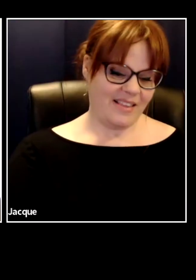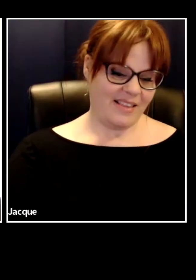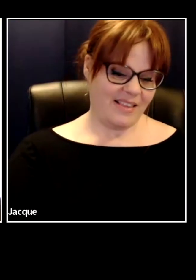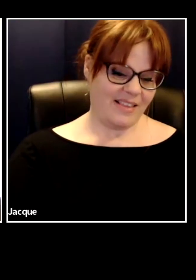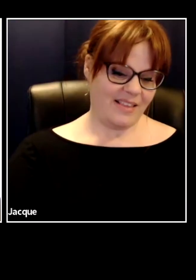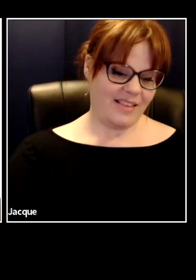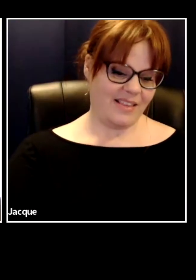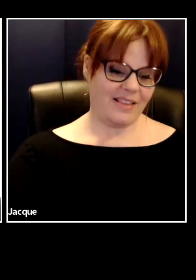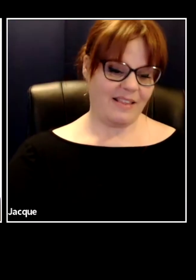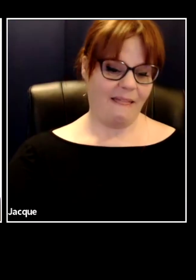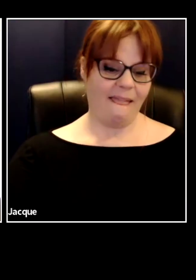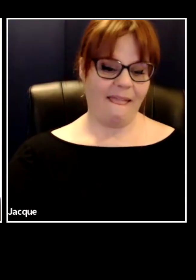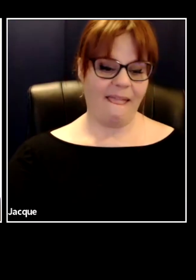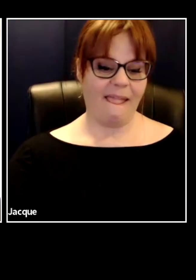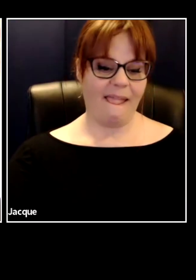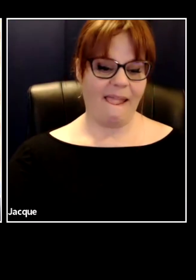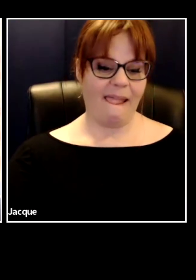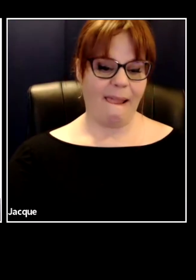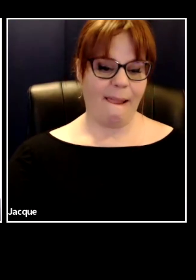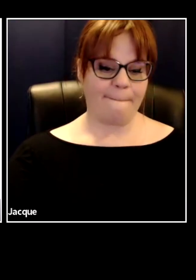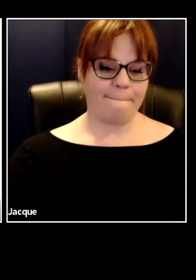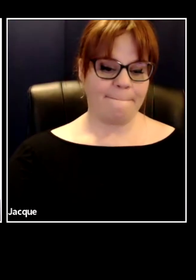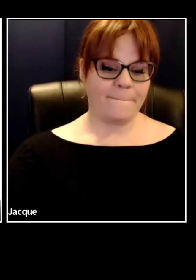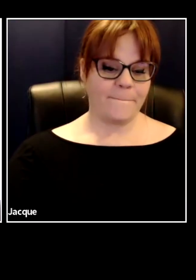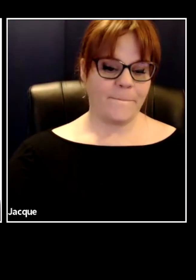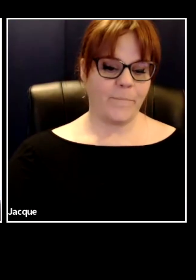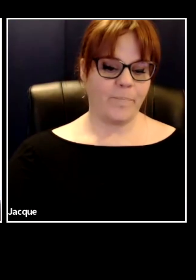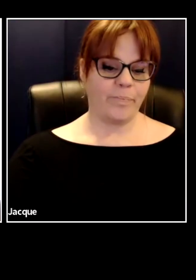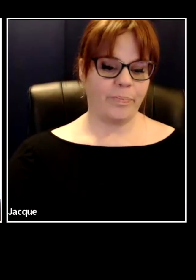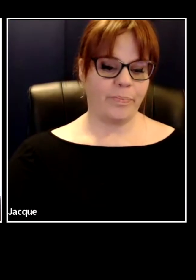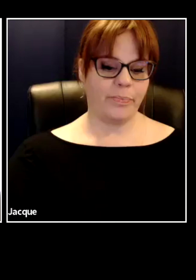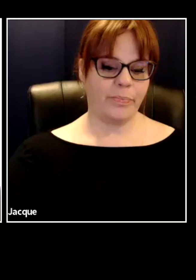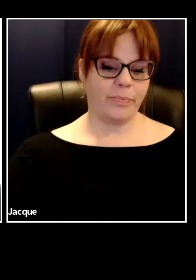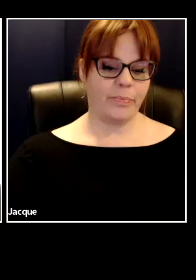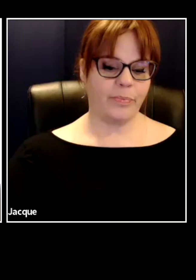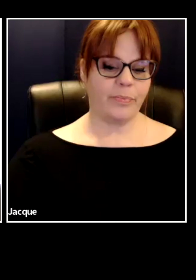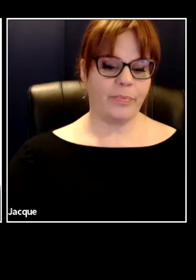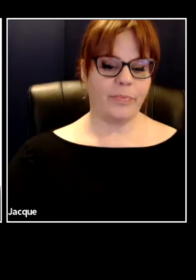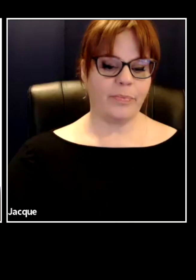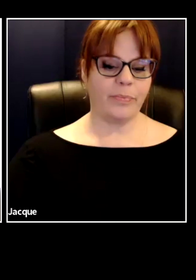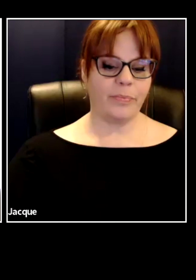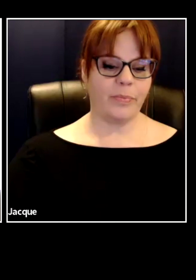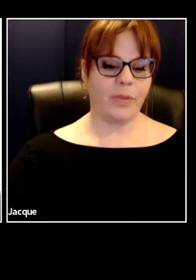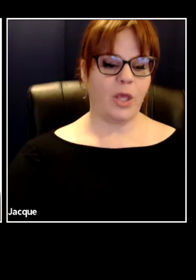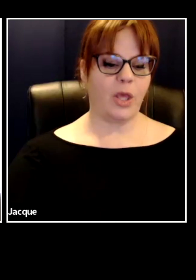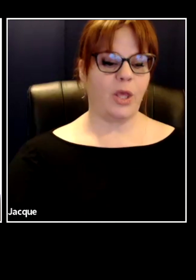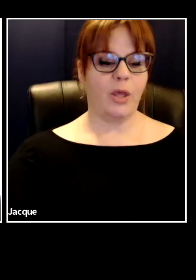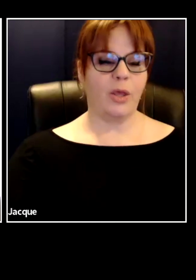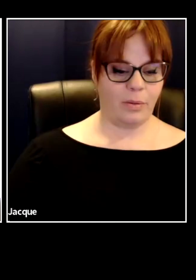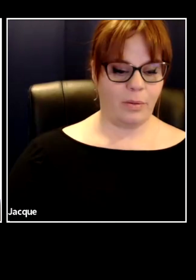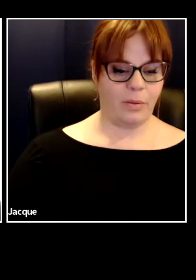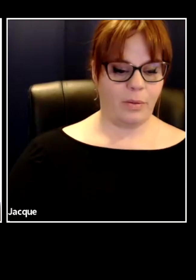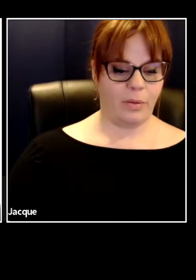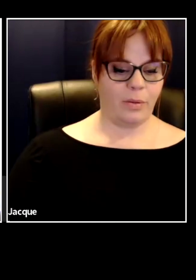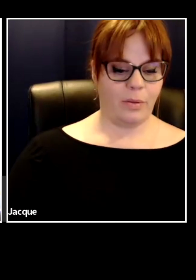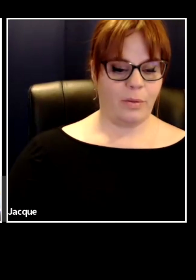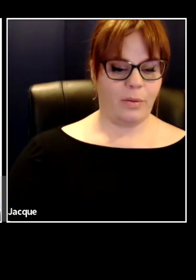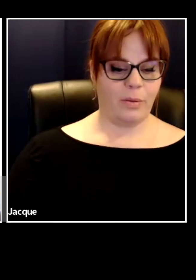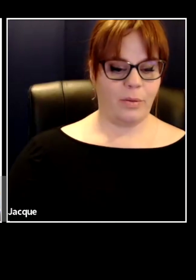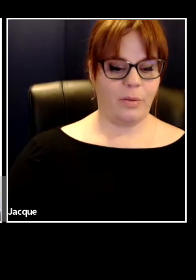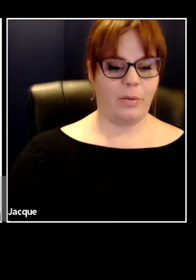thank you. Um, I'll be really fast. I have like five or 10 minutes. All right. Um,